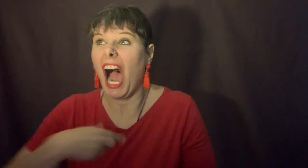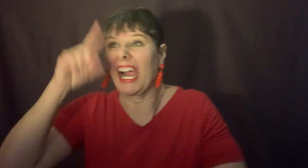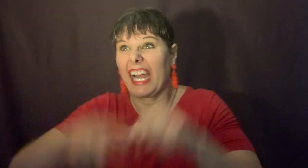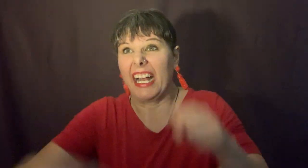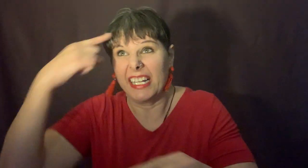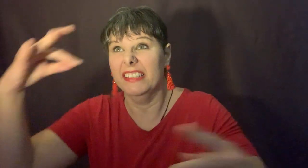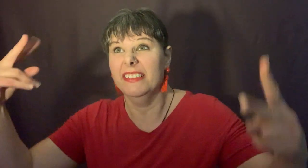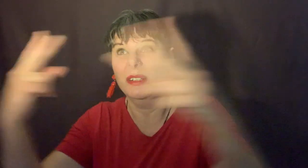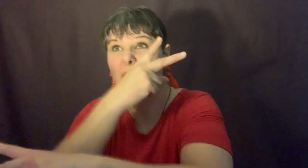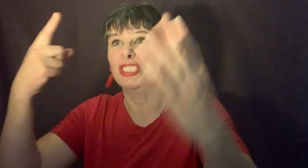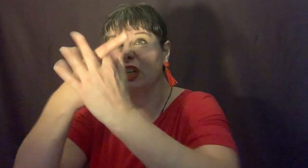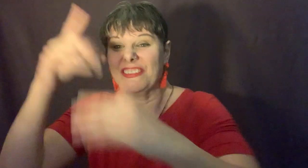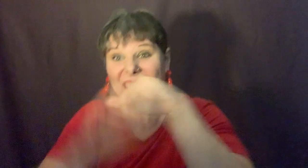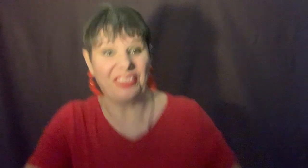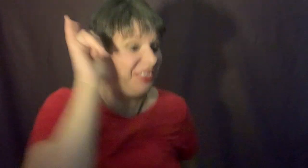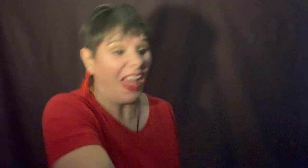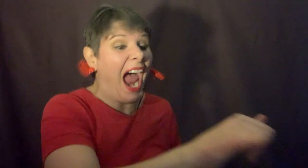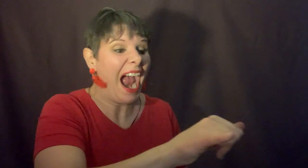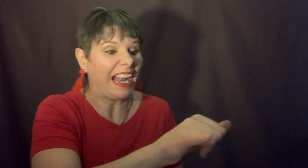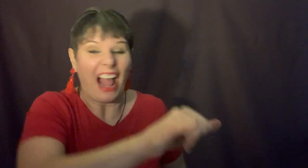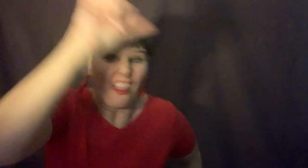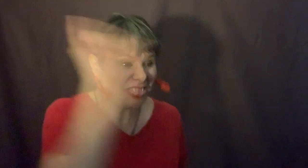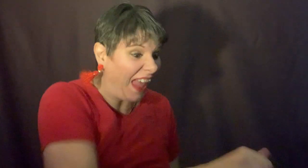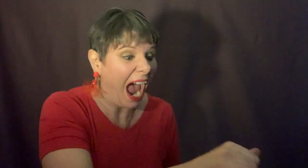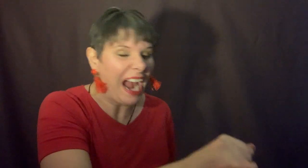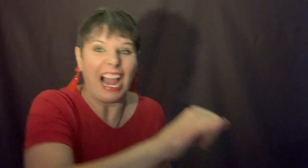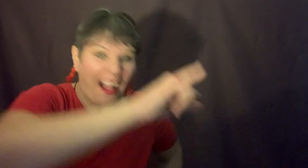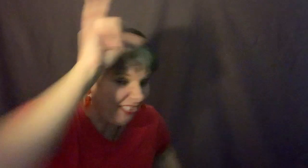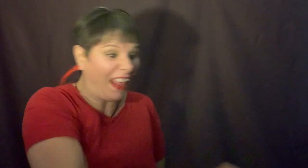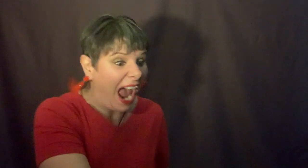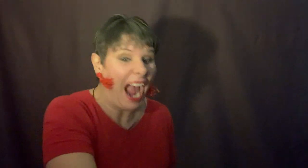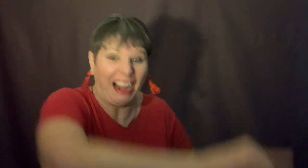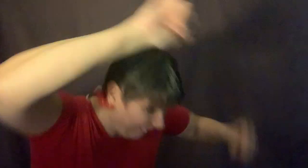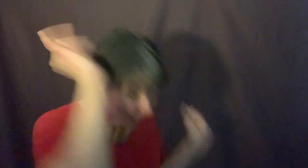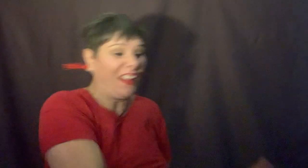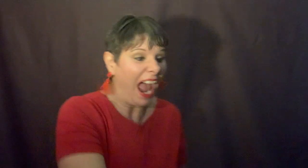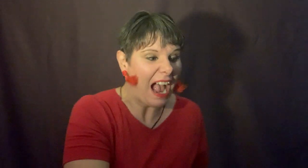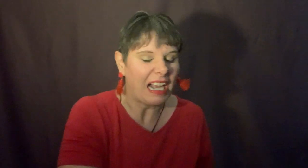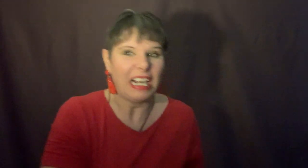I can't think of any more insults for that, that, that, that...